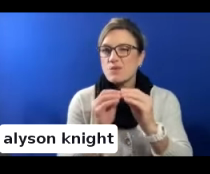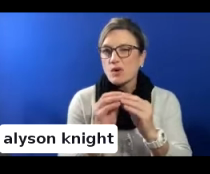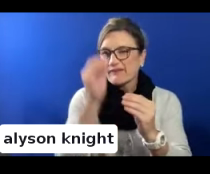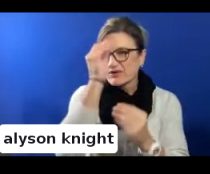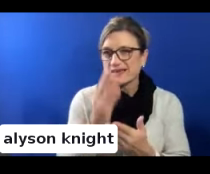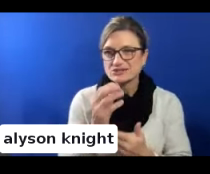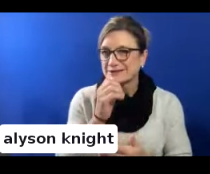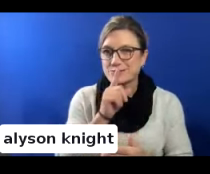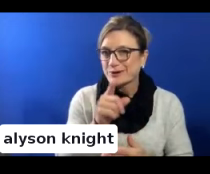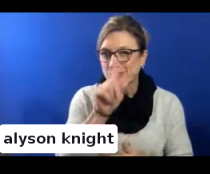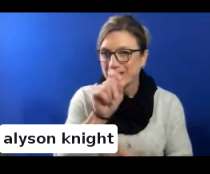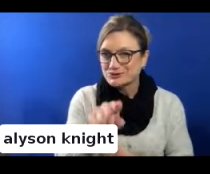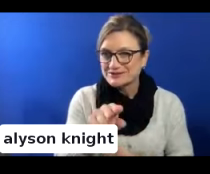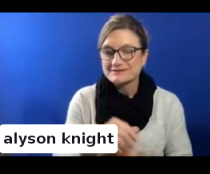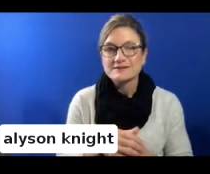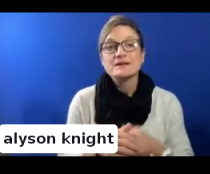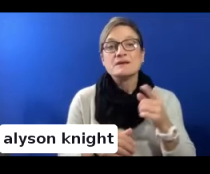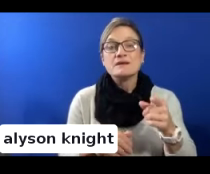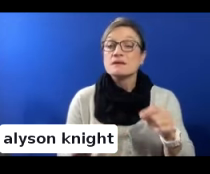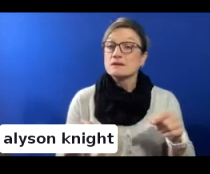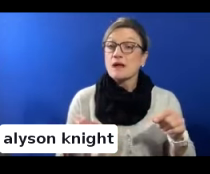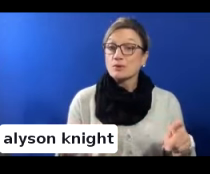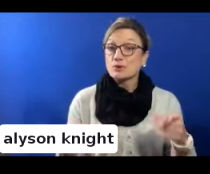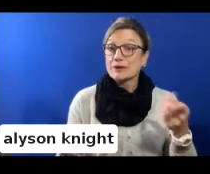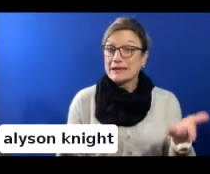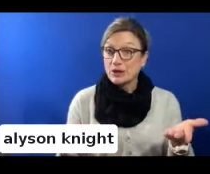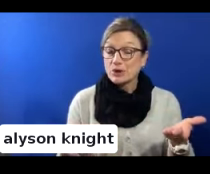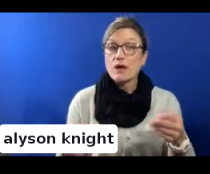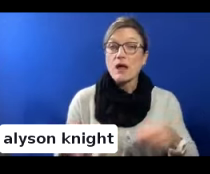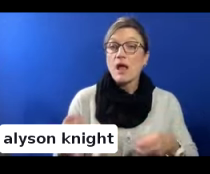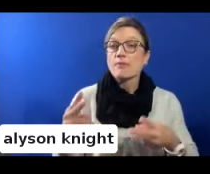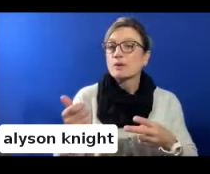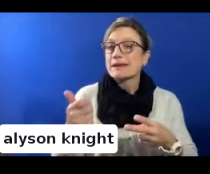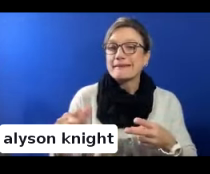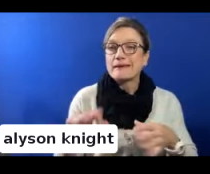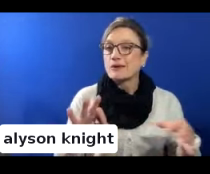This is an opportunity for you to upload any relevant materials